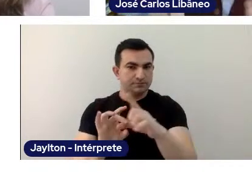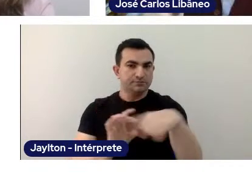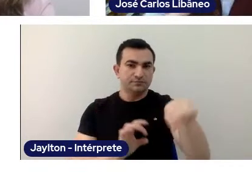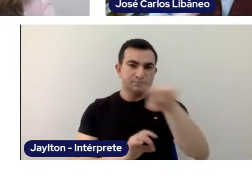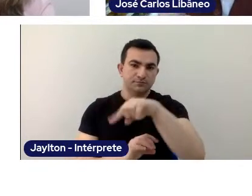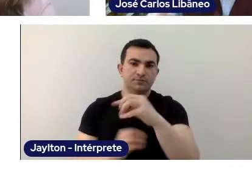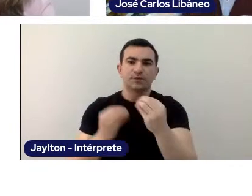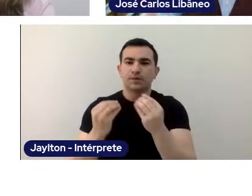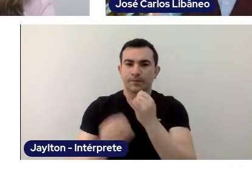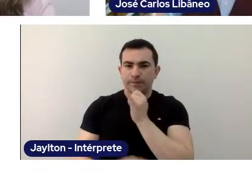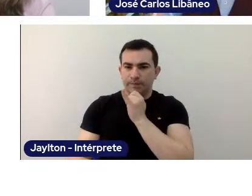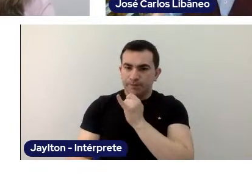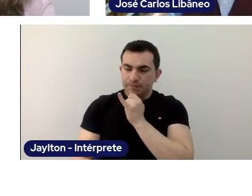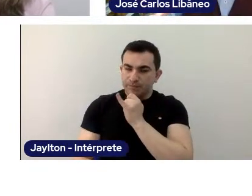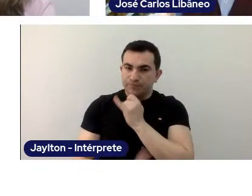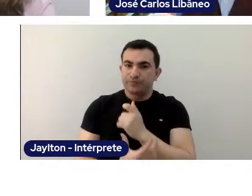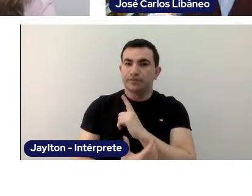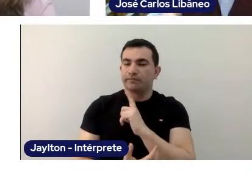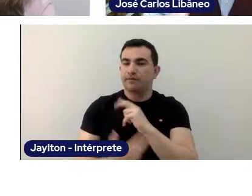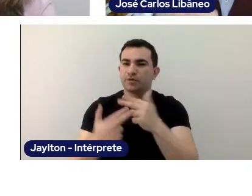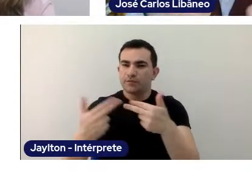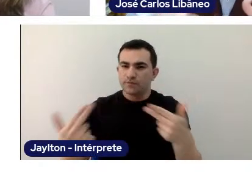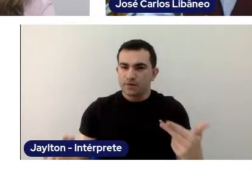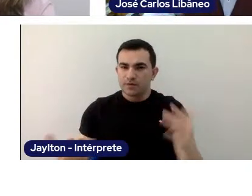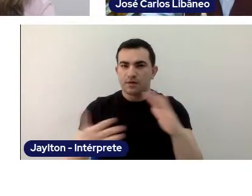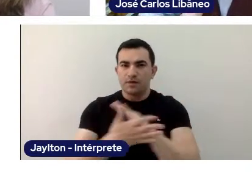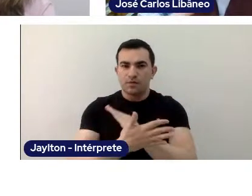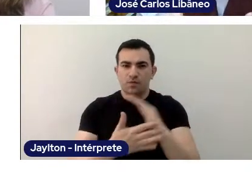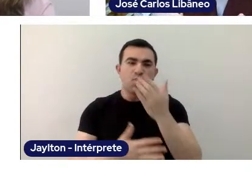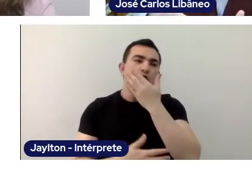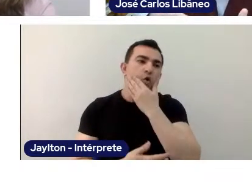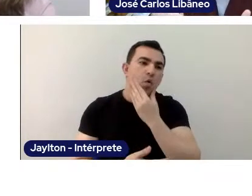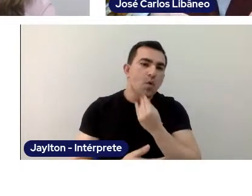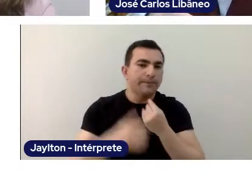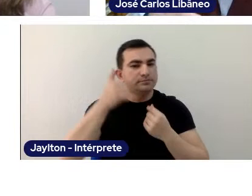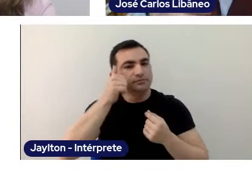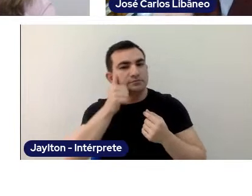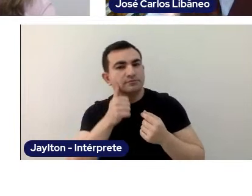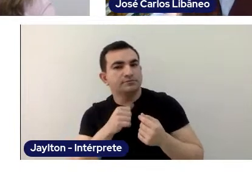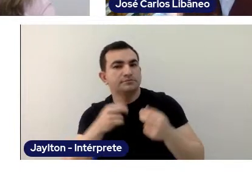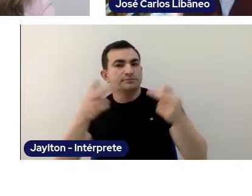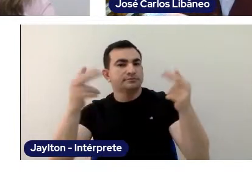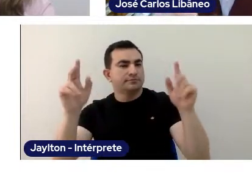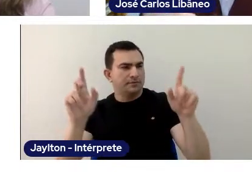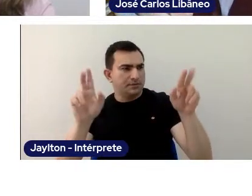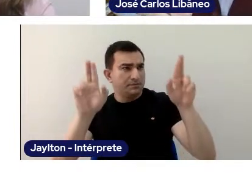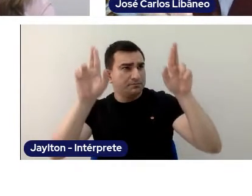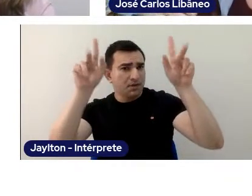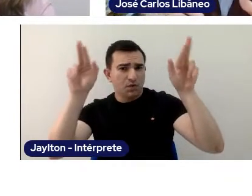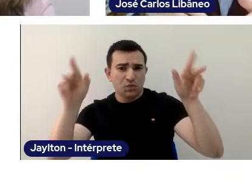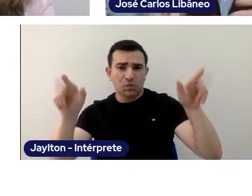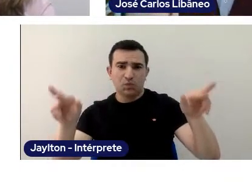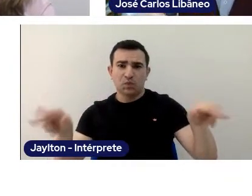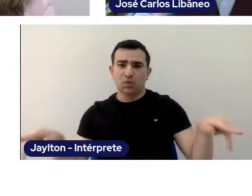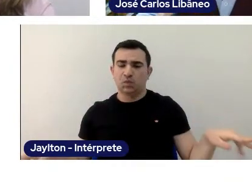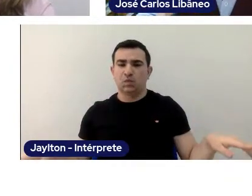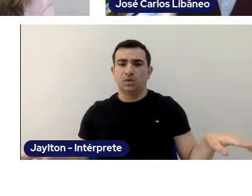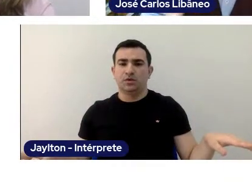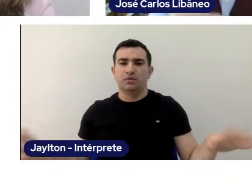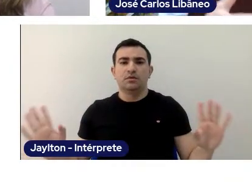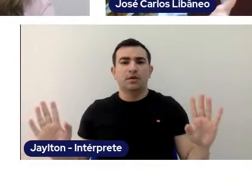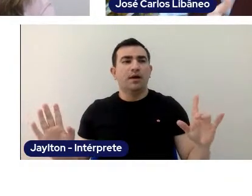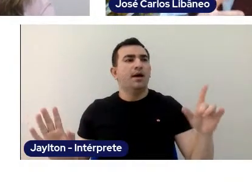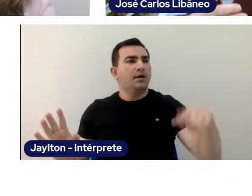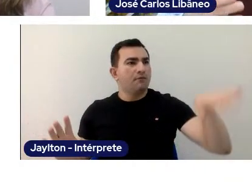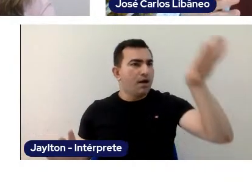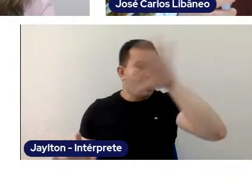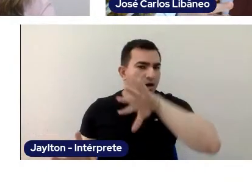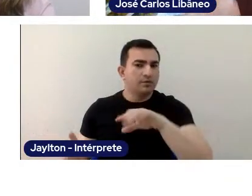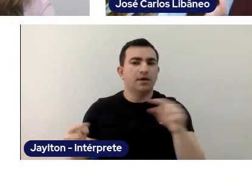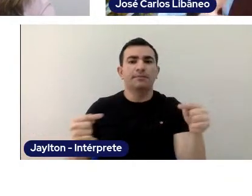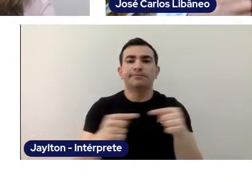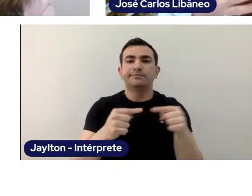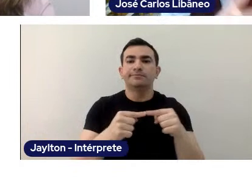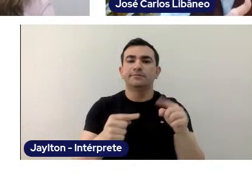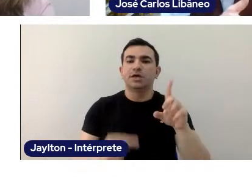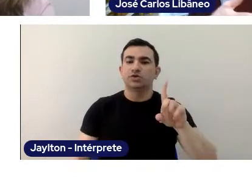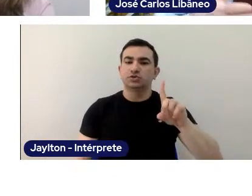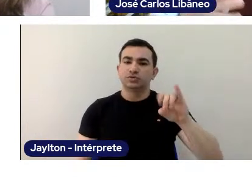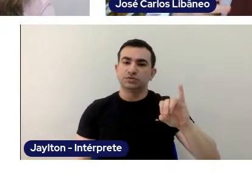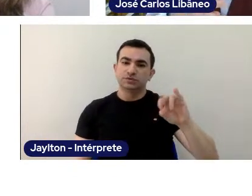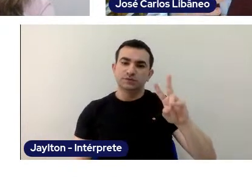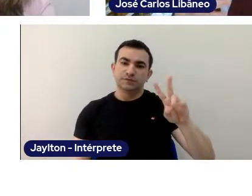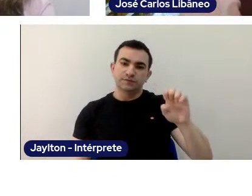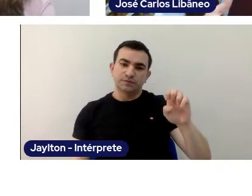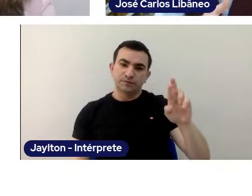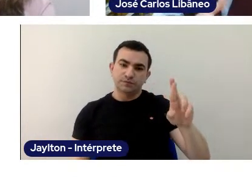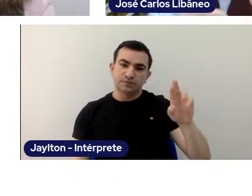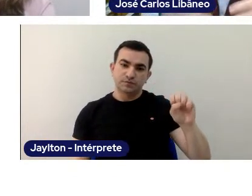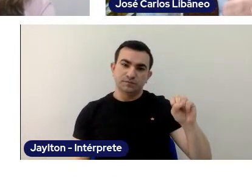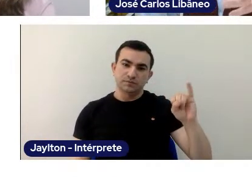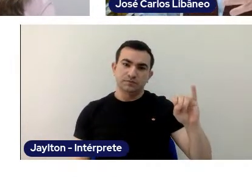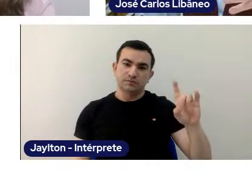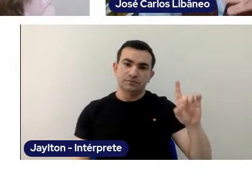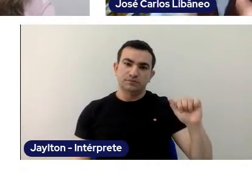For example, there are differences between men and women; those differences become diversities when we talk about men and women in Brazil in Africa,